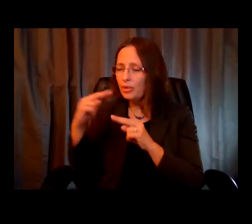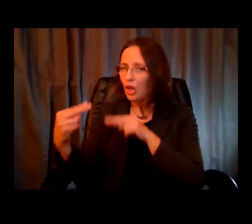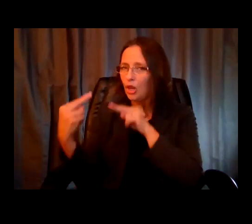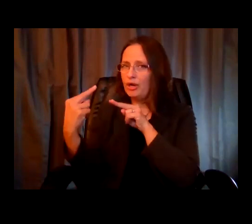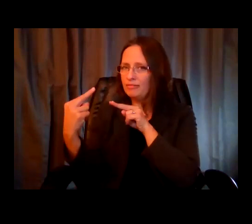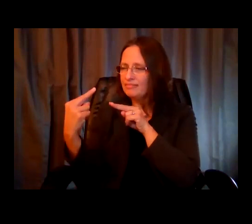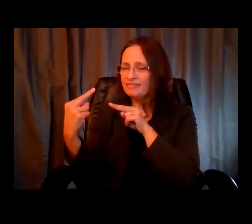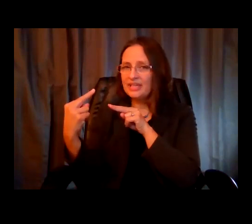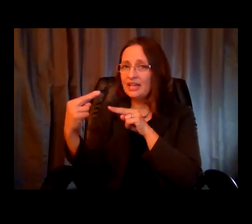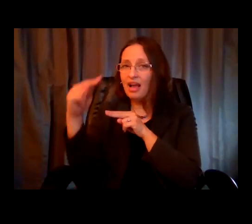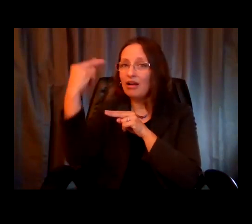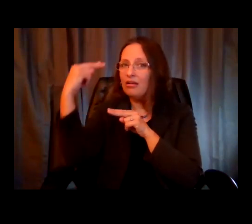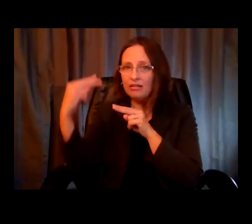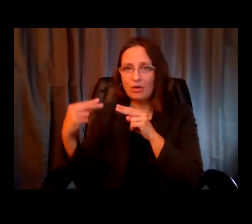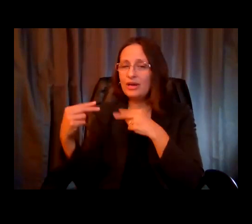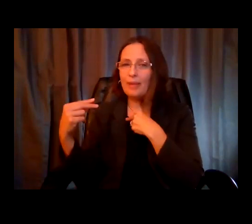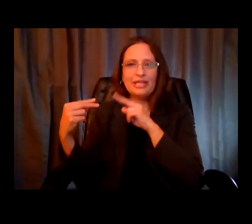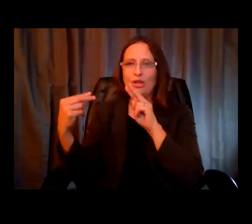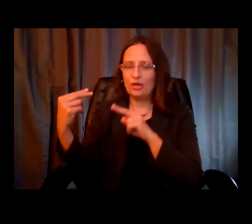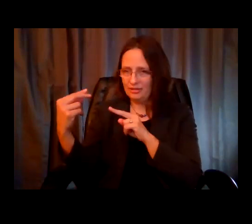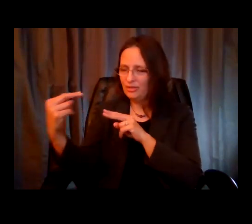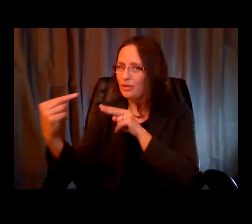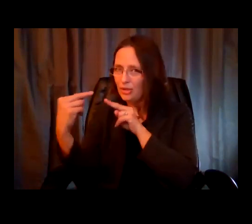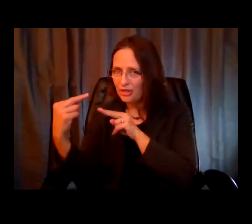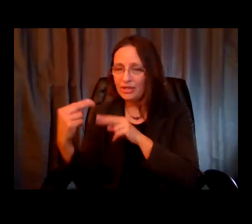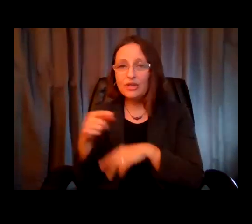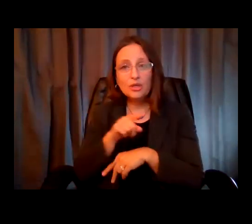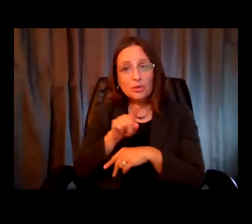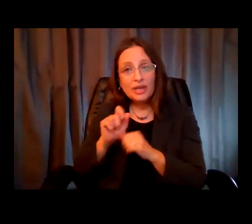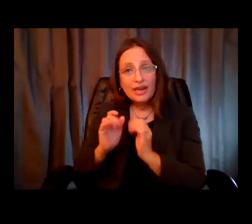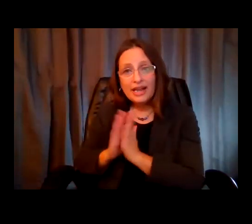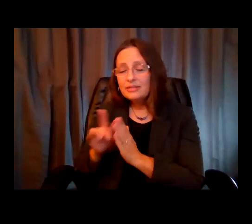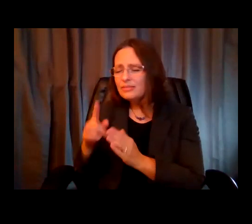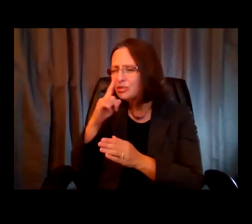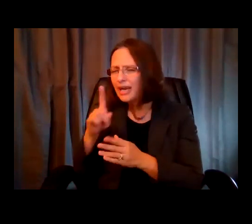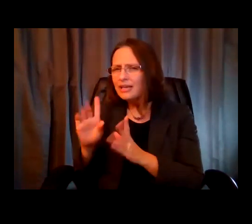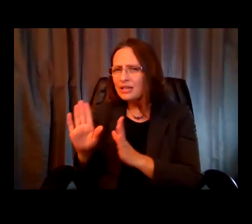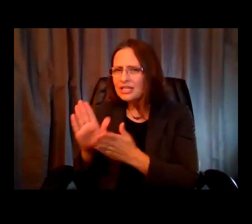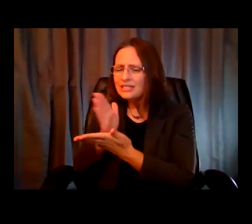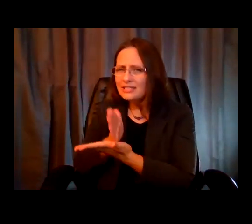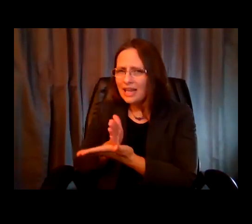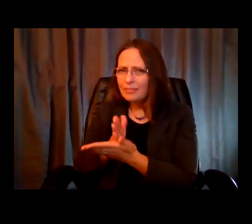dhams would take place. Before the pandemic, these were not that much an issue for me.